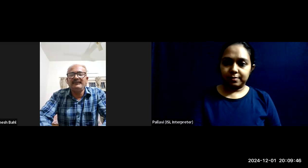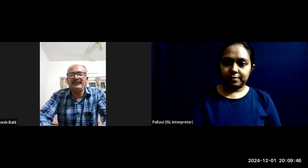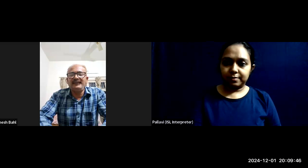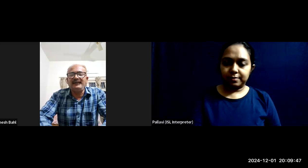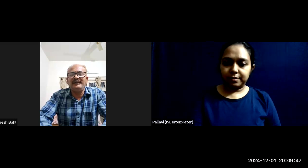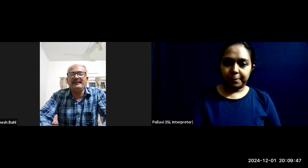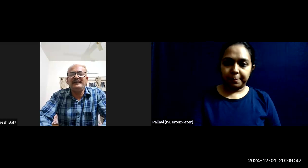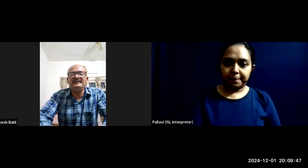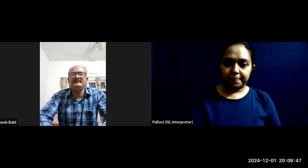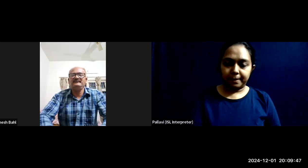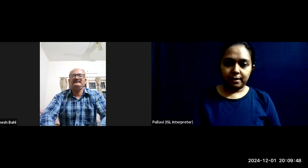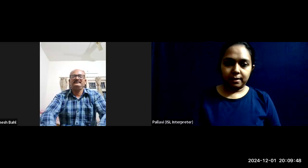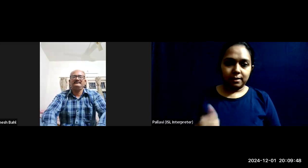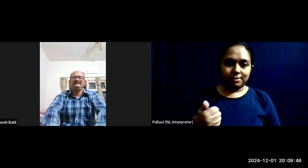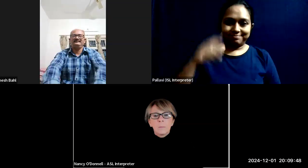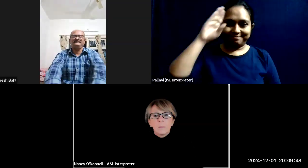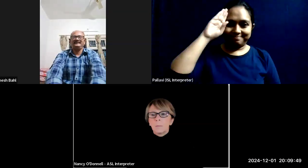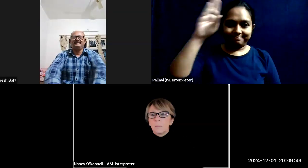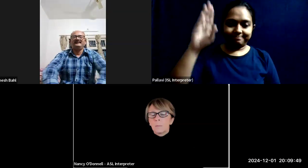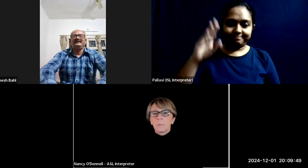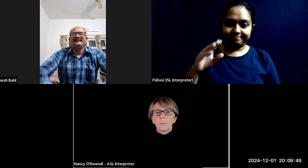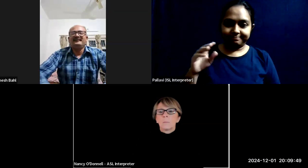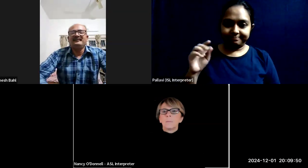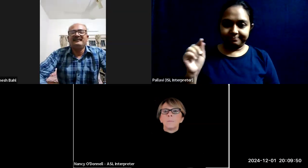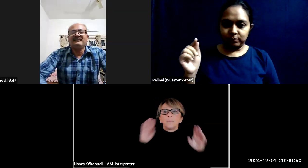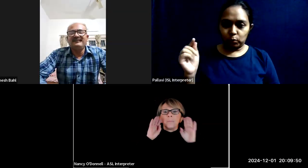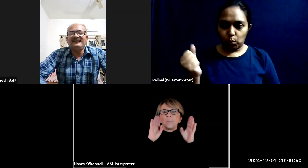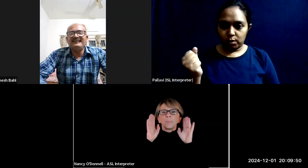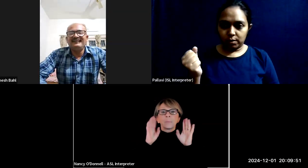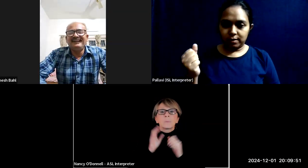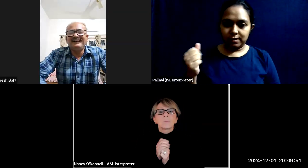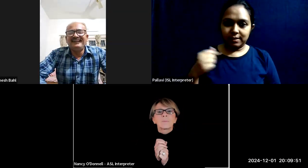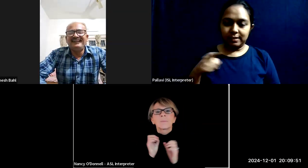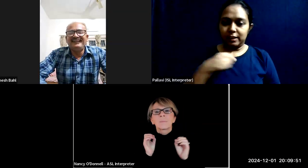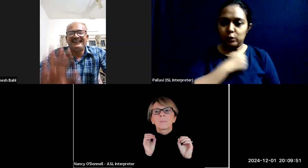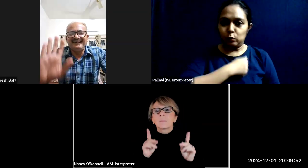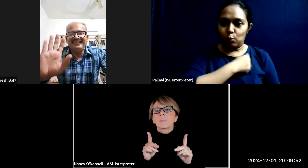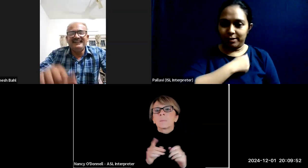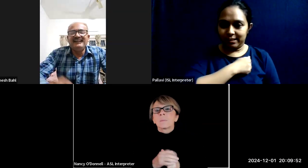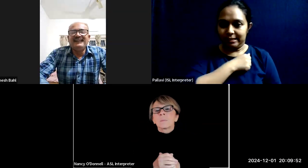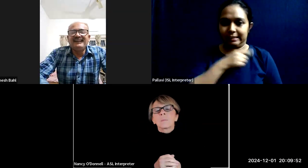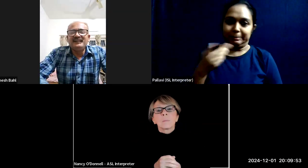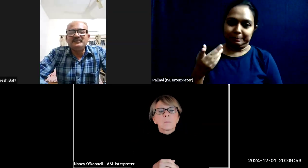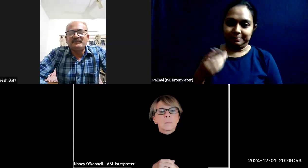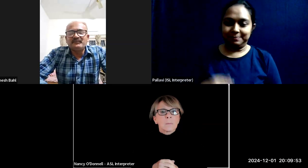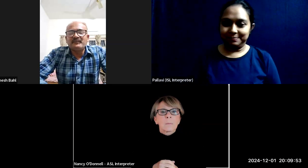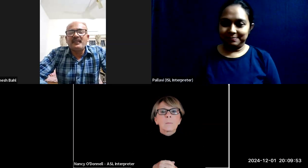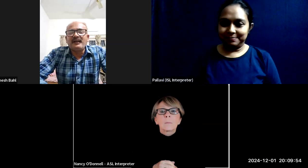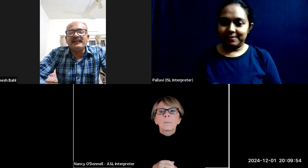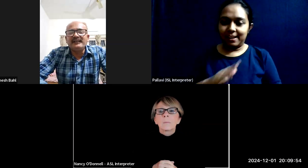[Dinesh speaking] Hi, Hunny. [Hunny speaking] Yeah, sorry, sir.